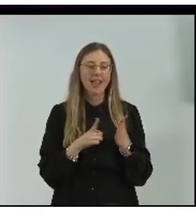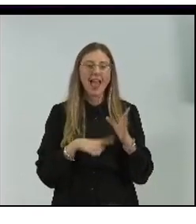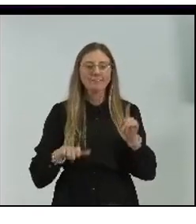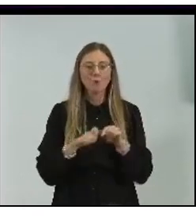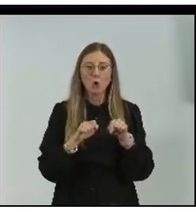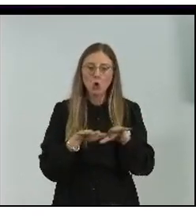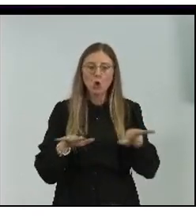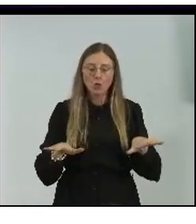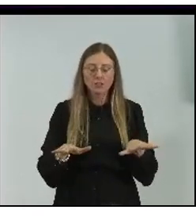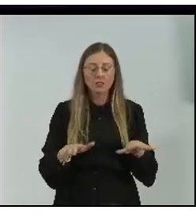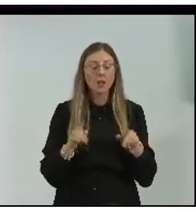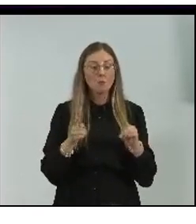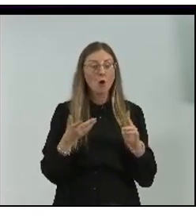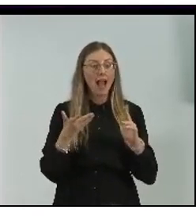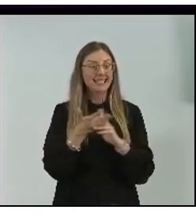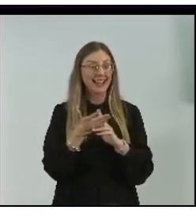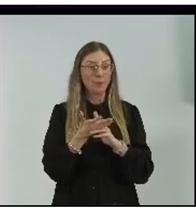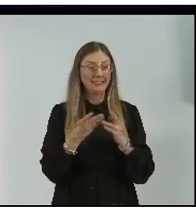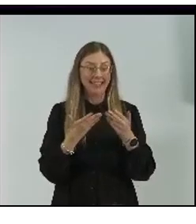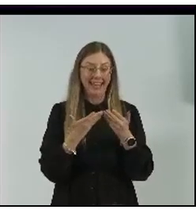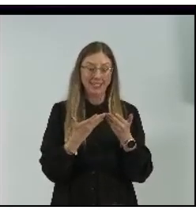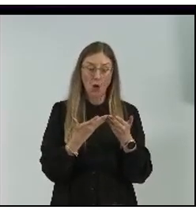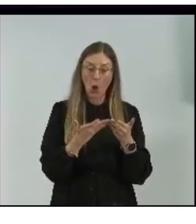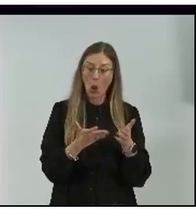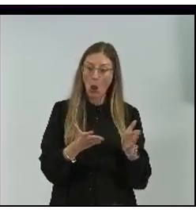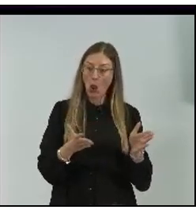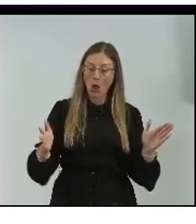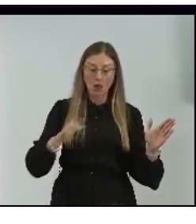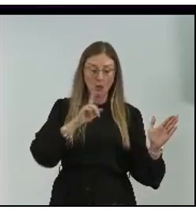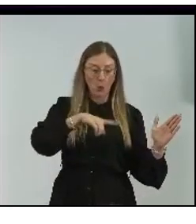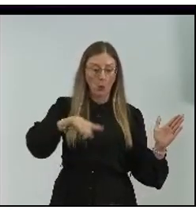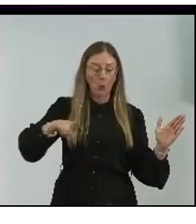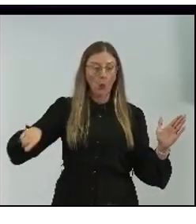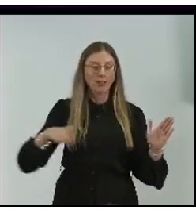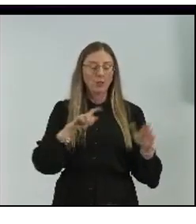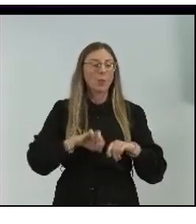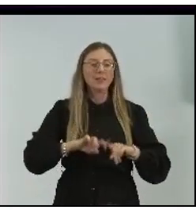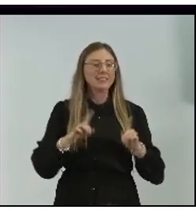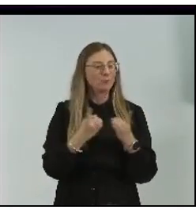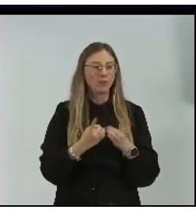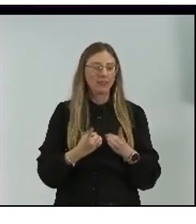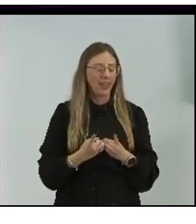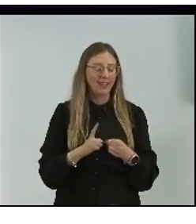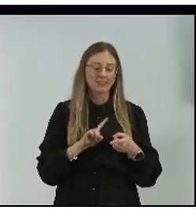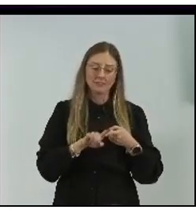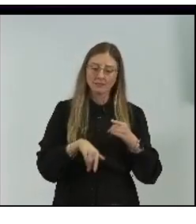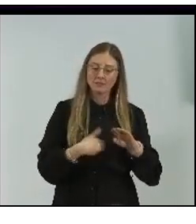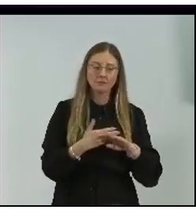obviously is much broader than that. And there'll be different things you need to do in different pieces of the project depending on whether you're putting something out on paper,